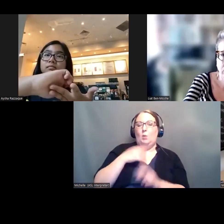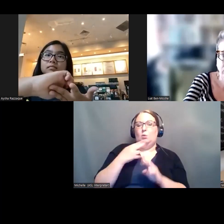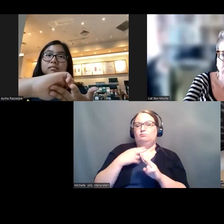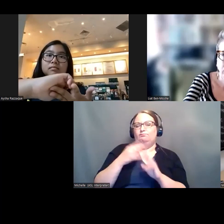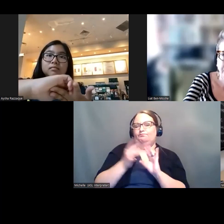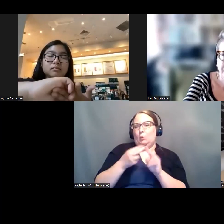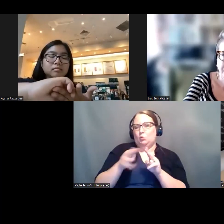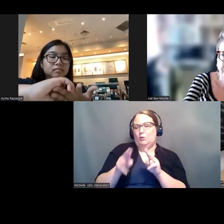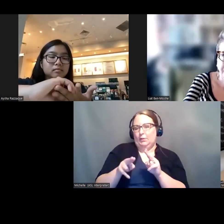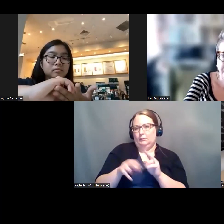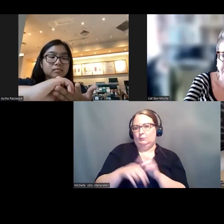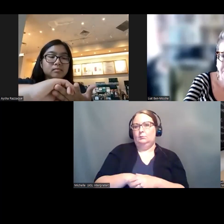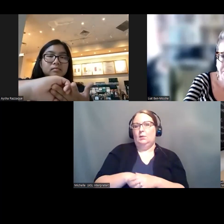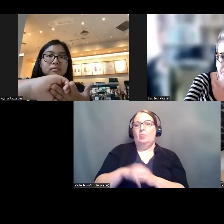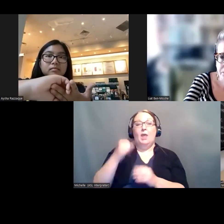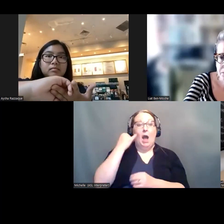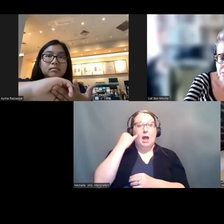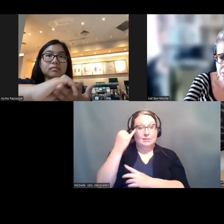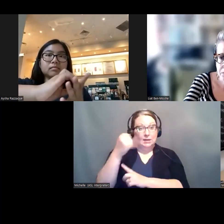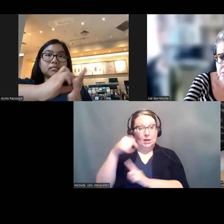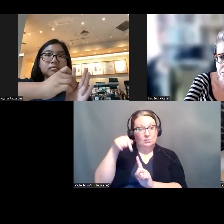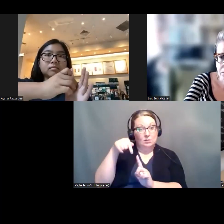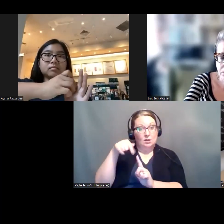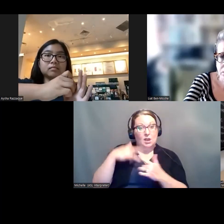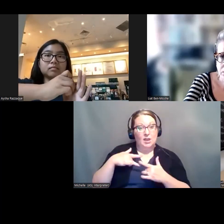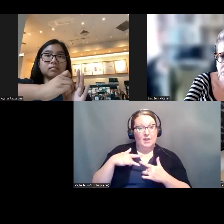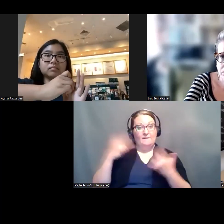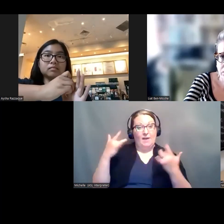that this idea that events are either cultural